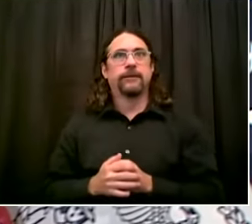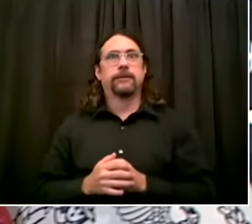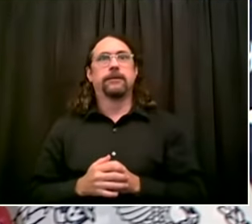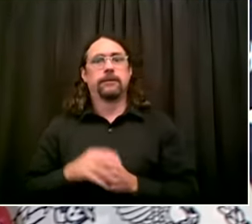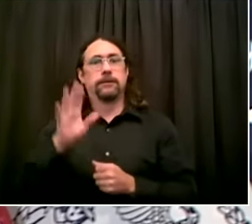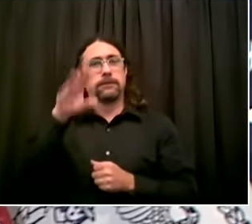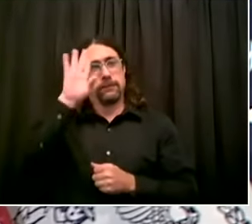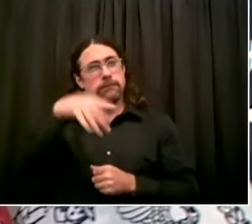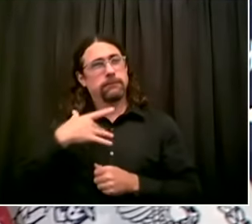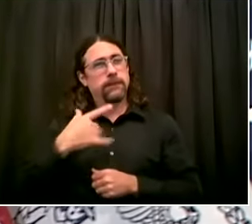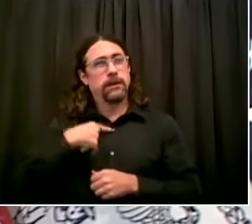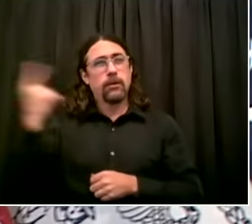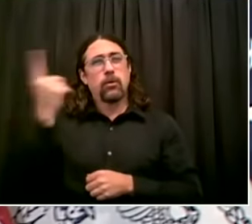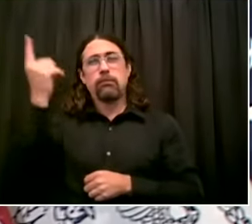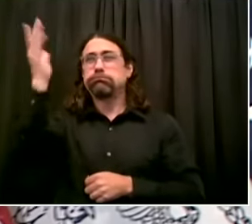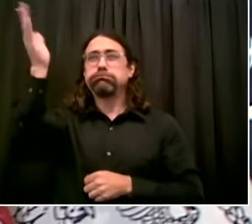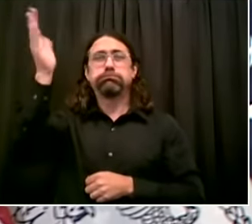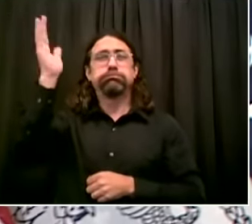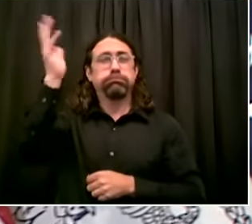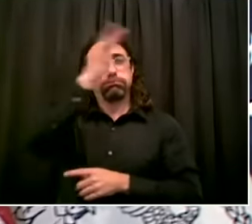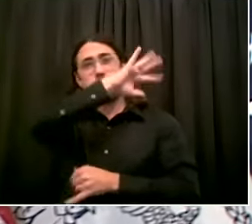TEST TEST TEST TEST TEST AT THE TIME TEST TEST